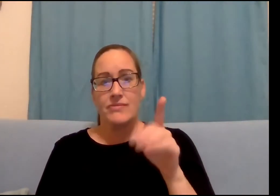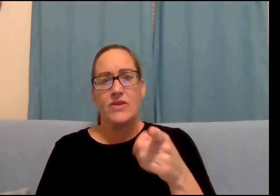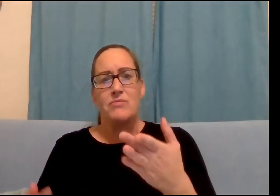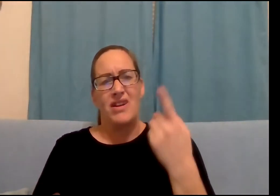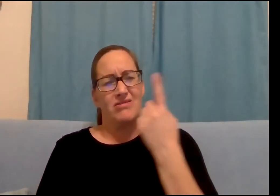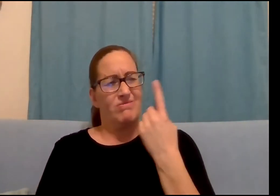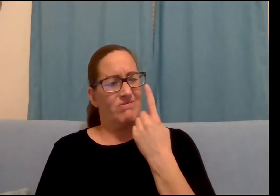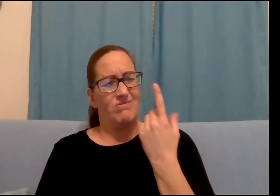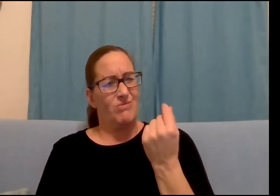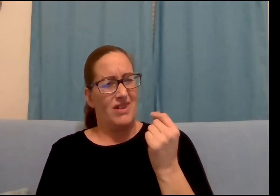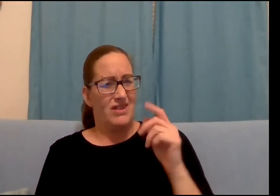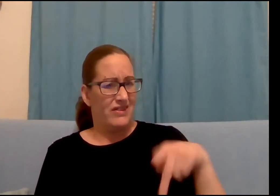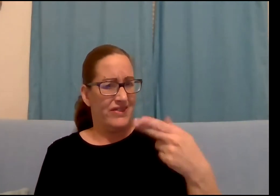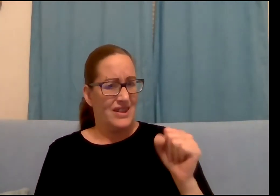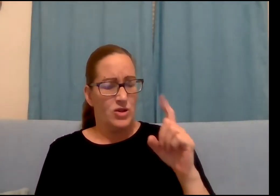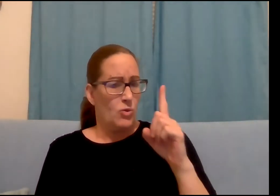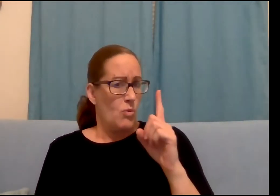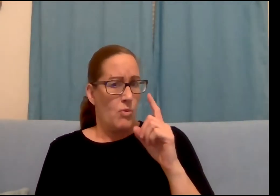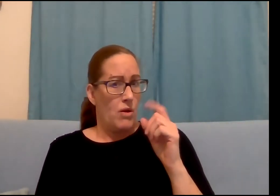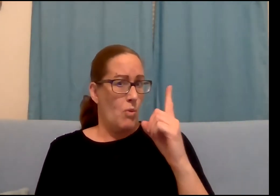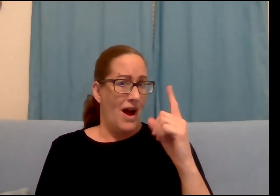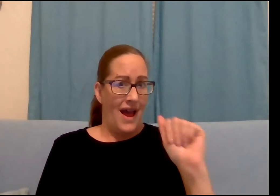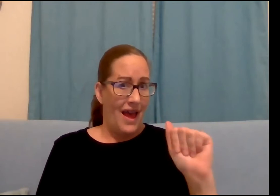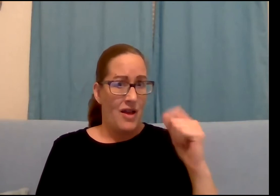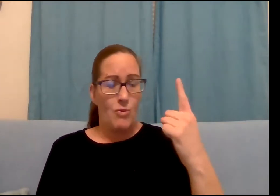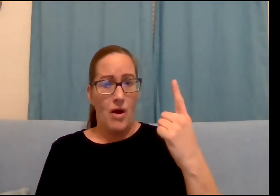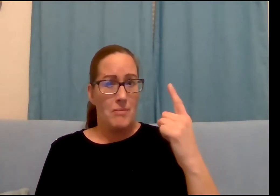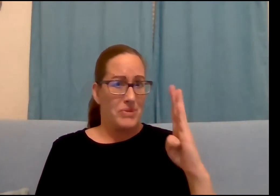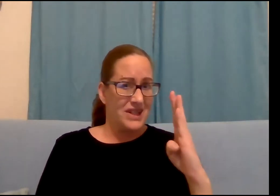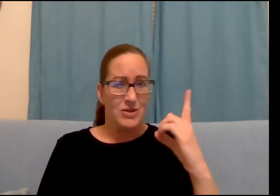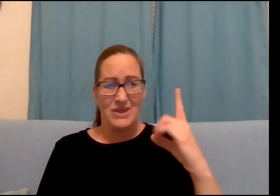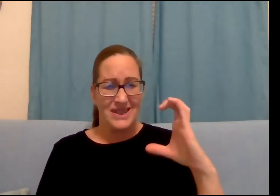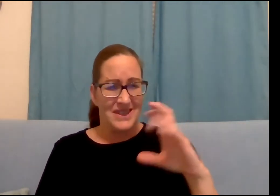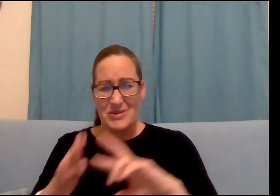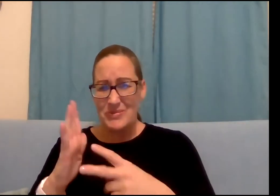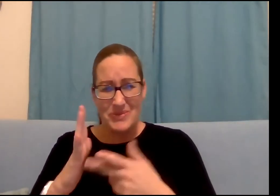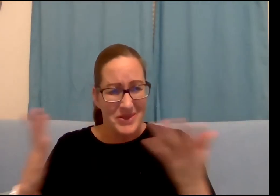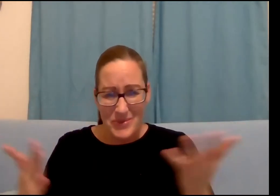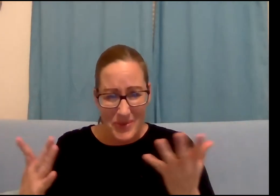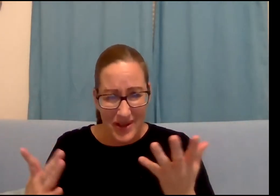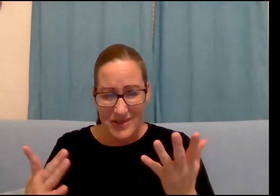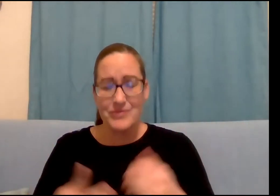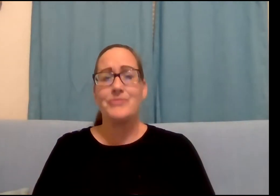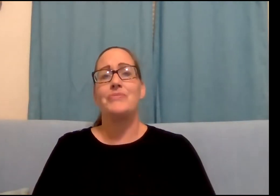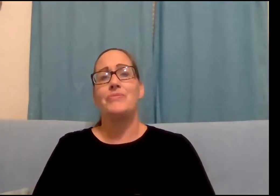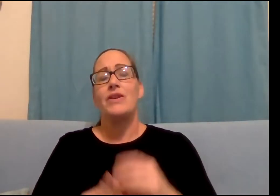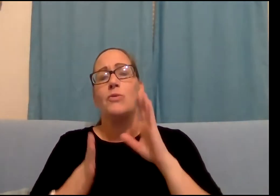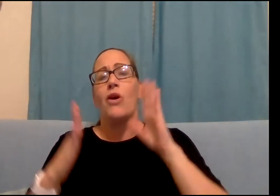You may question what Phase 1A, 1B, 1C means for you.